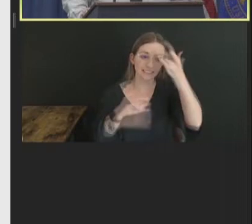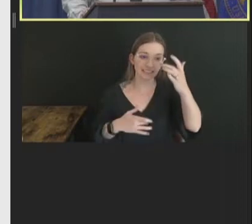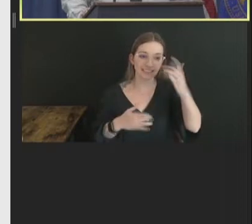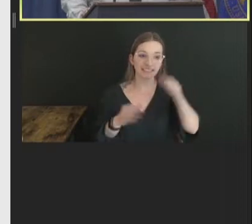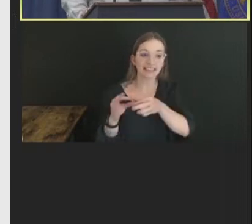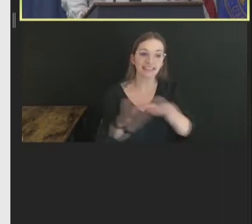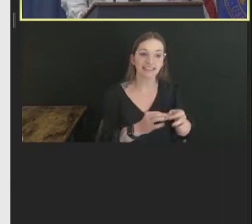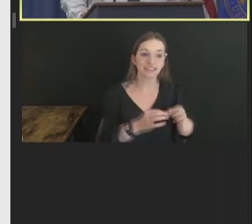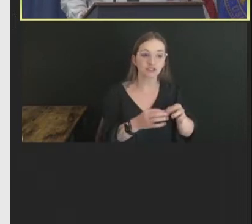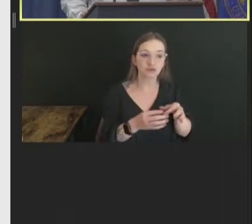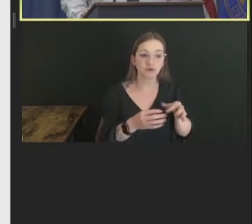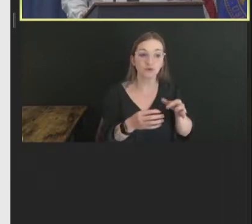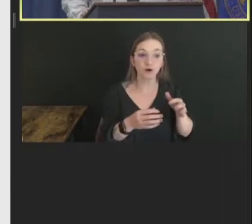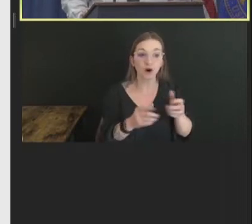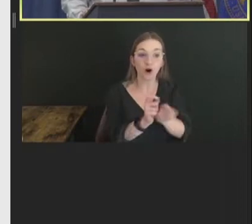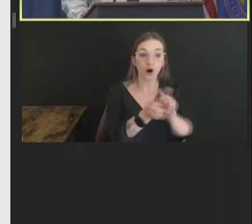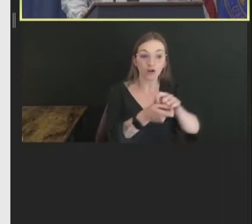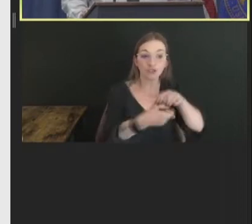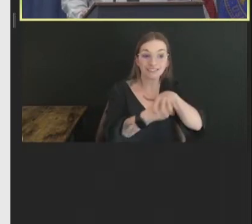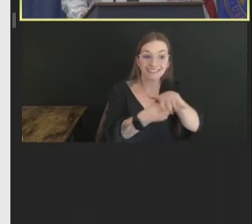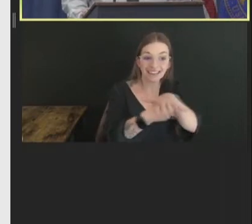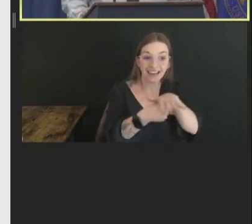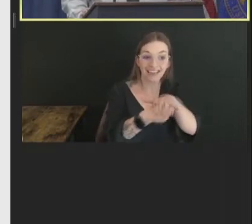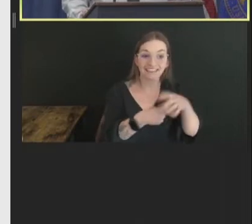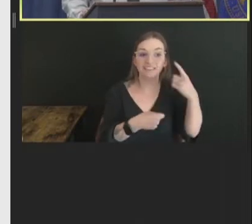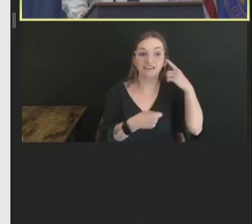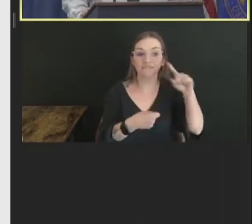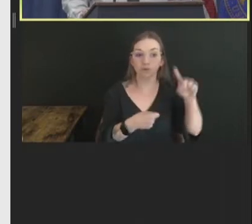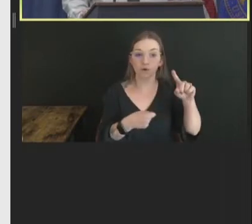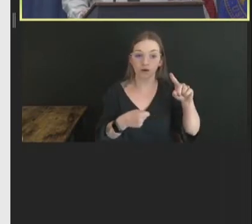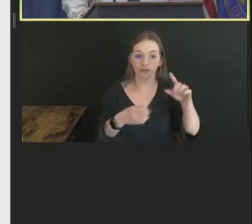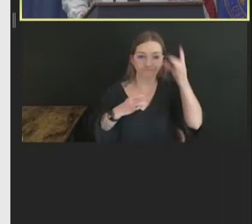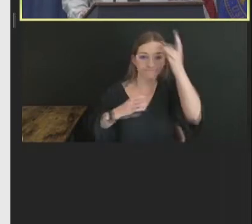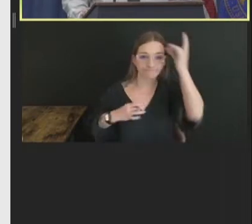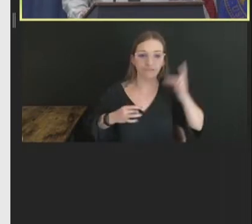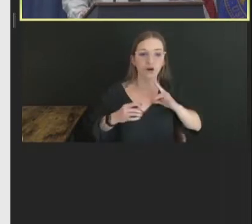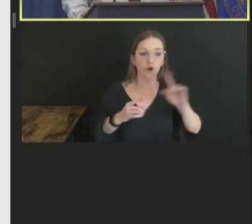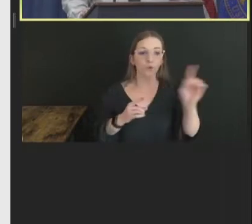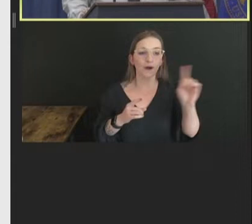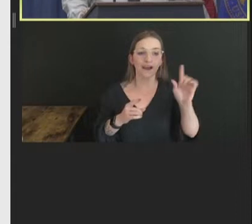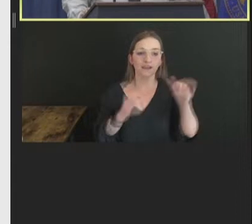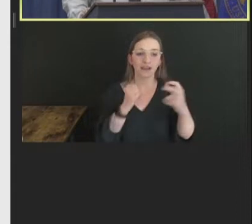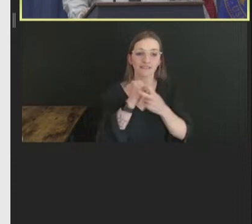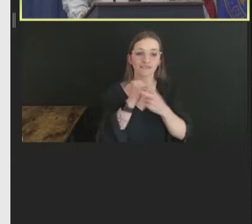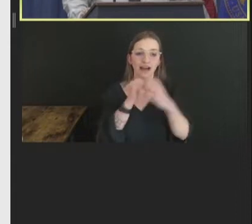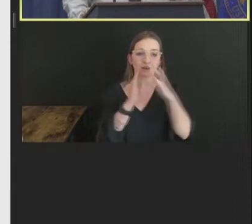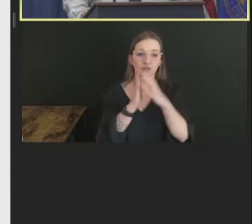Omicron was really a game changer in terms of our looking at COVID-19 and SARS-CoV-2 mutations.